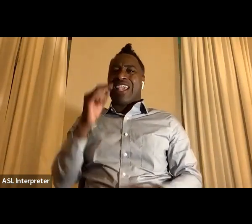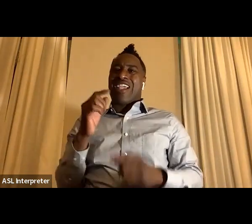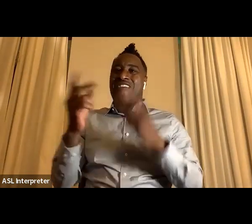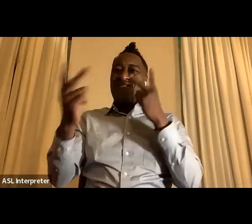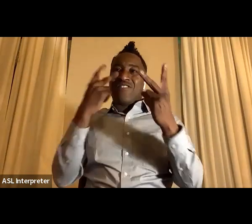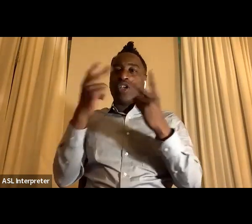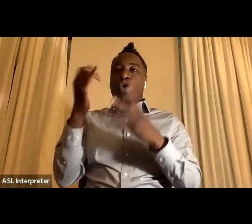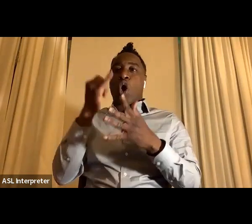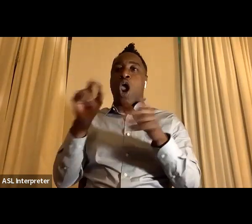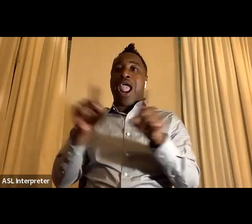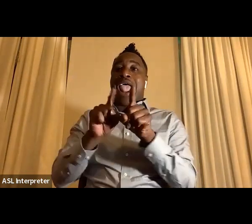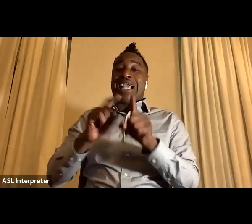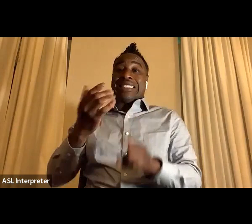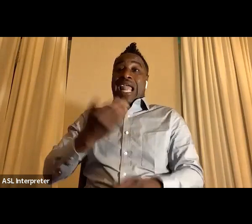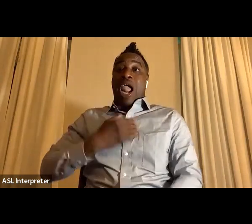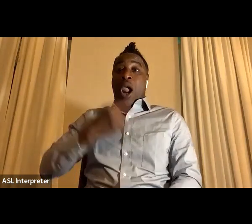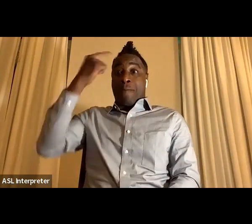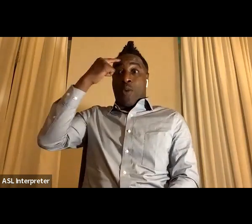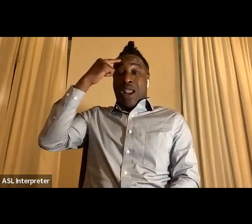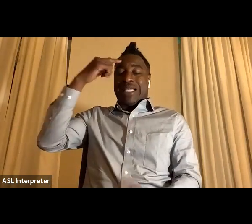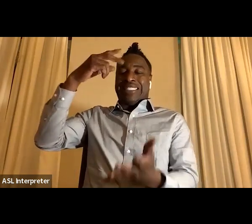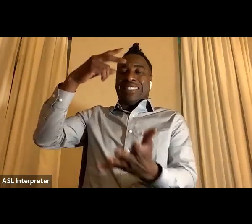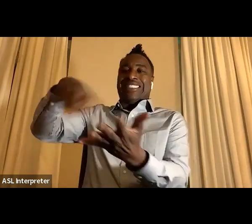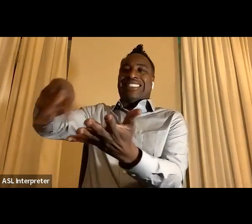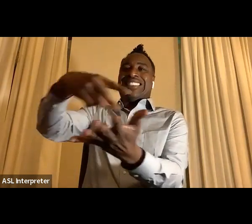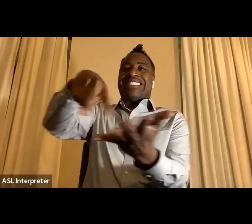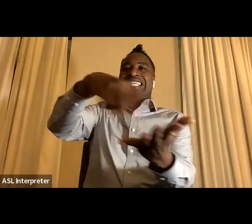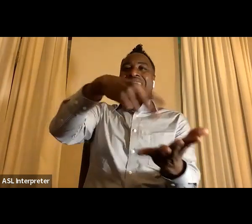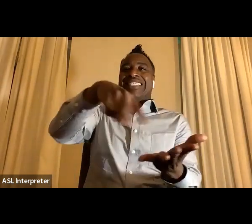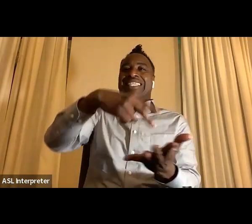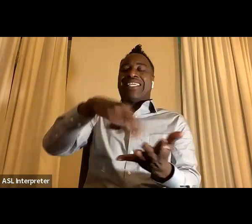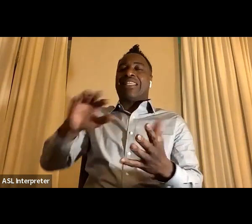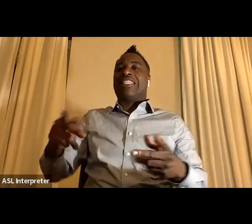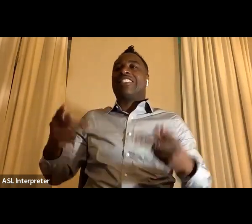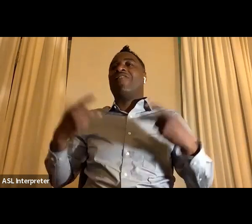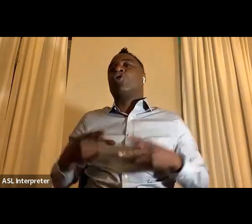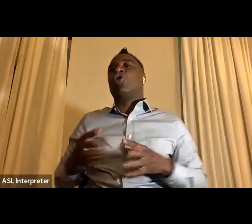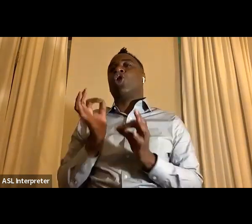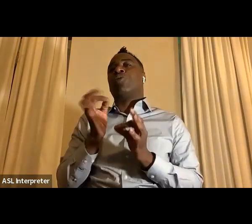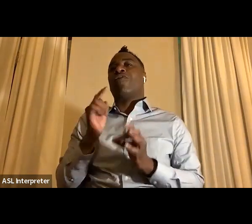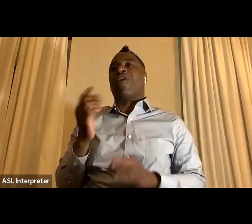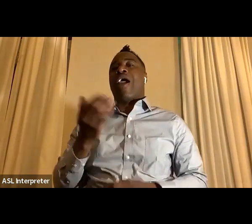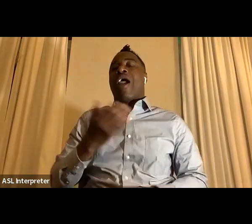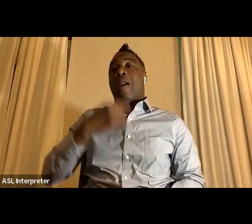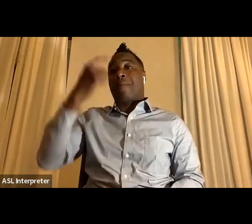So we get to see a physical interpretation of what it looks like for our mind to flow freely and openly.